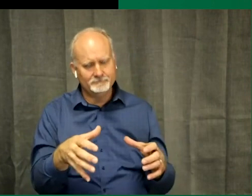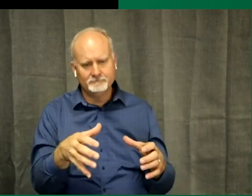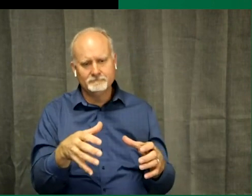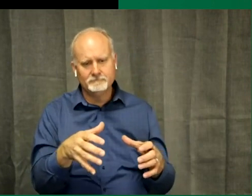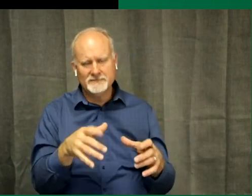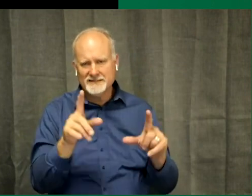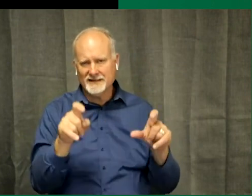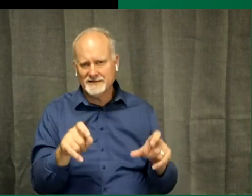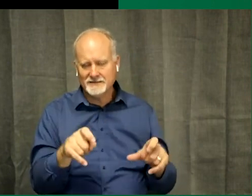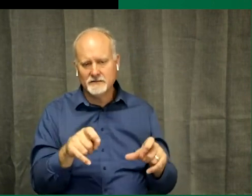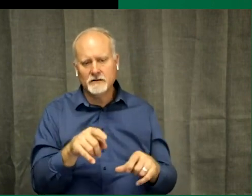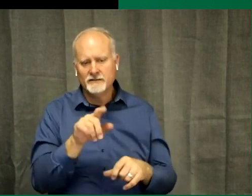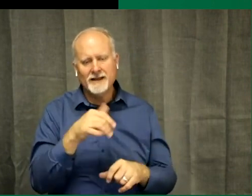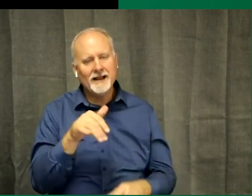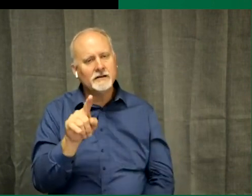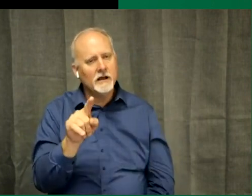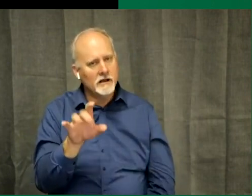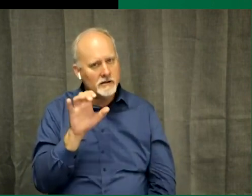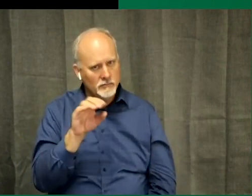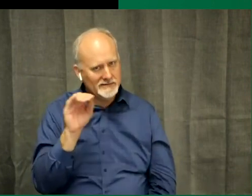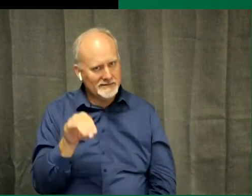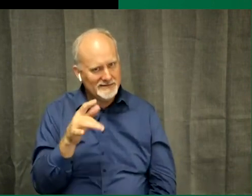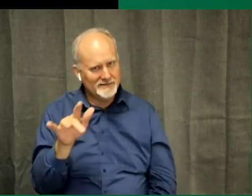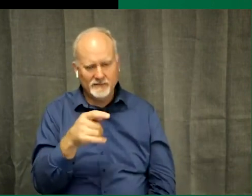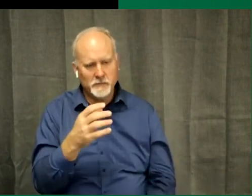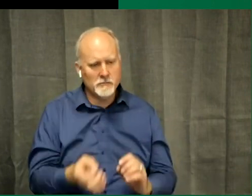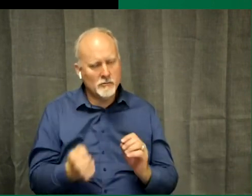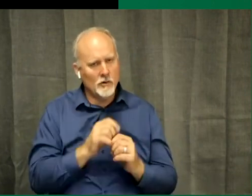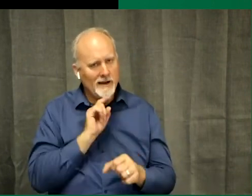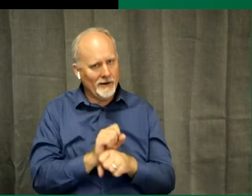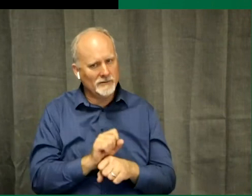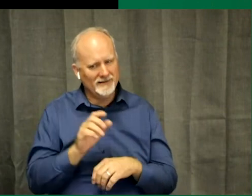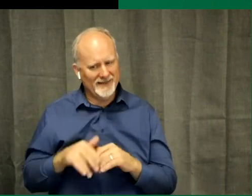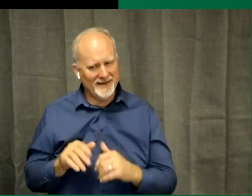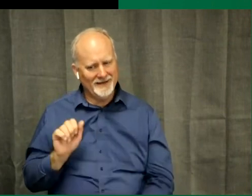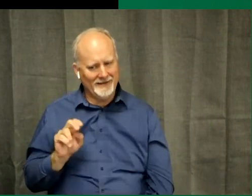it has around 100 sensitivity so it's a little bit more accurate than the antigen testing usually